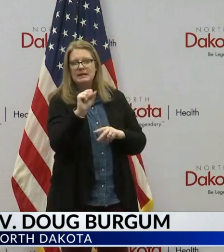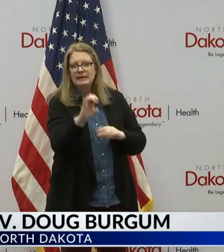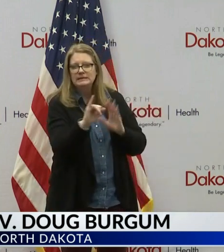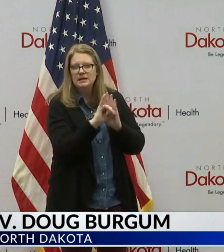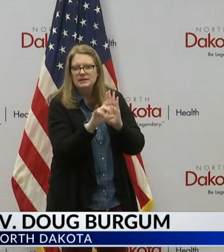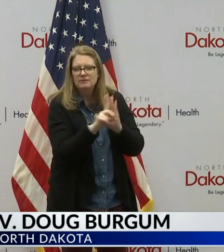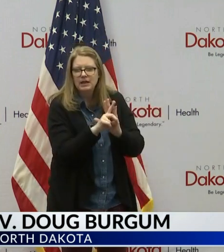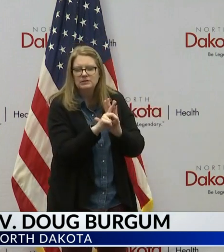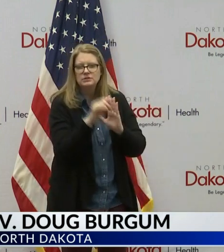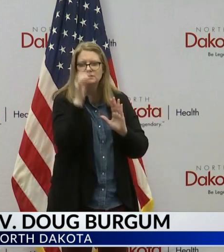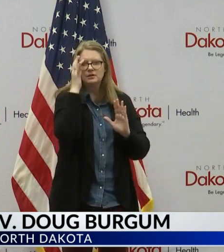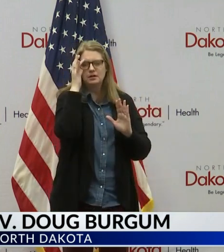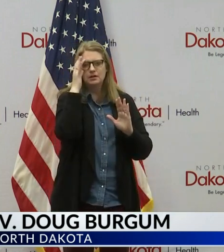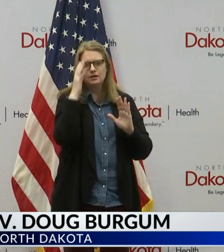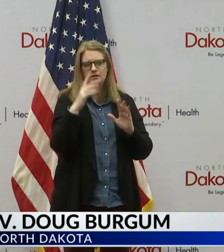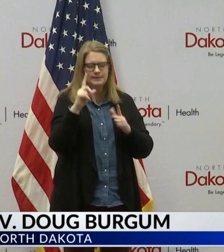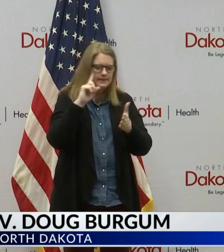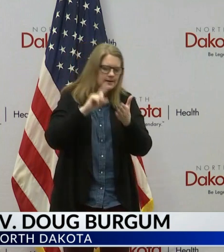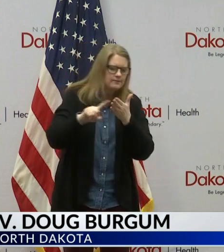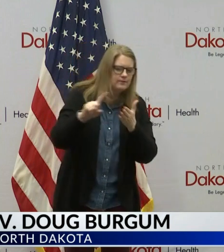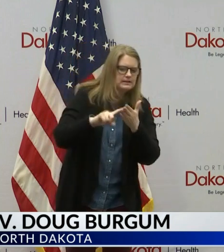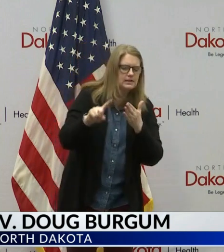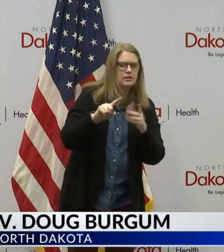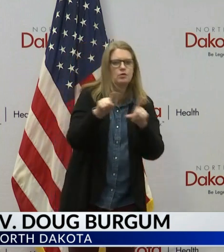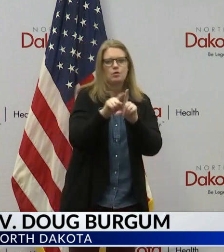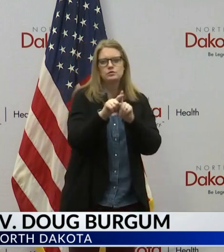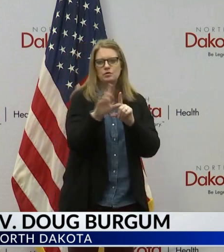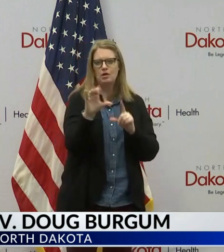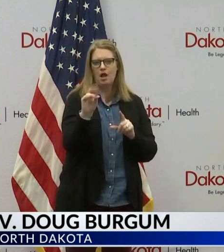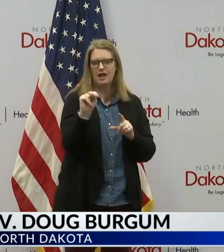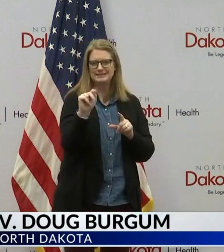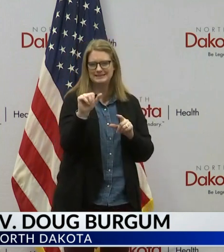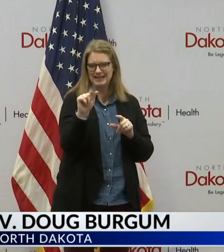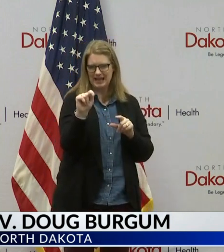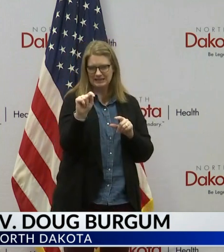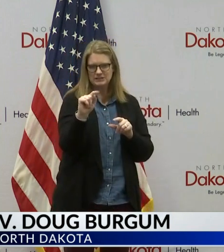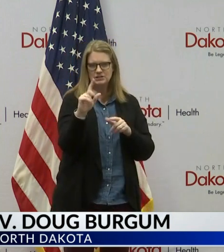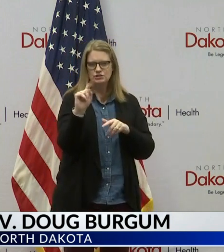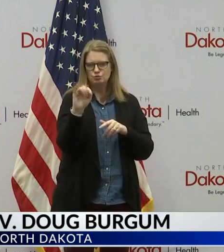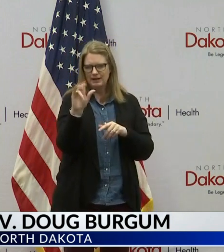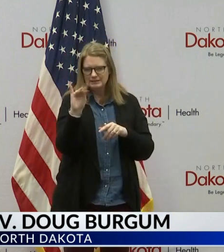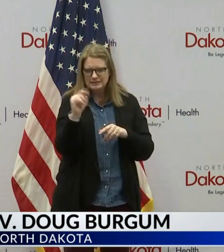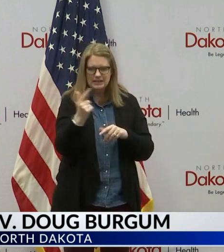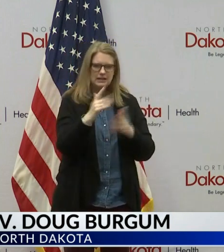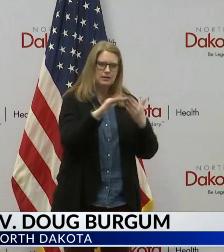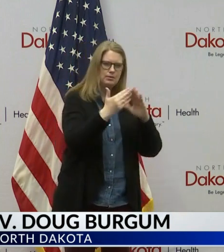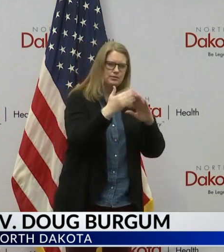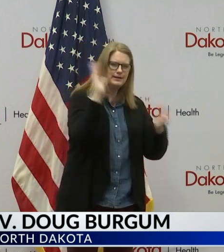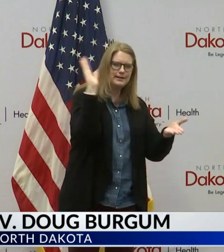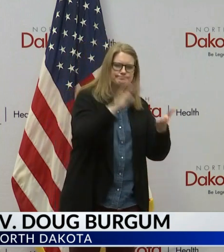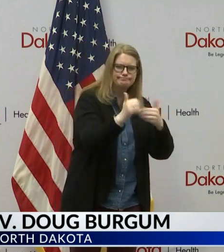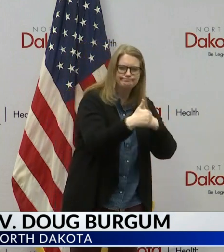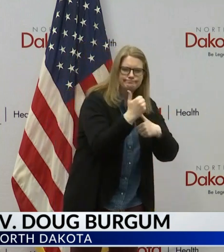WILL BE WORKING WITH OUR STATE HEALTH DEPARTMENT, LOCAL OFFICIALS ON CASE IDENTIFICATION AND IDENTIFICATION, INVESTIGATION